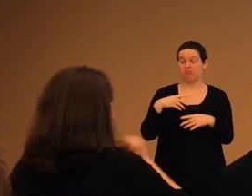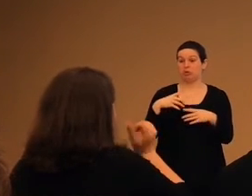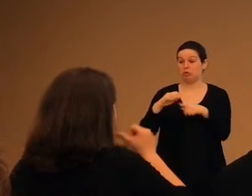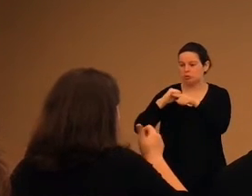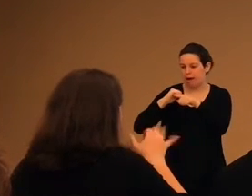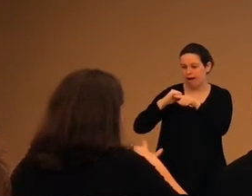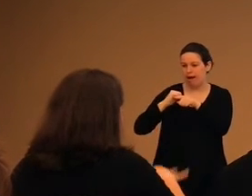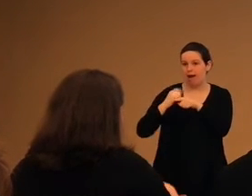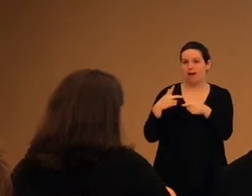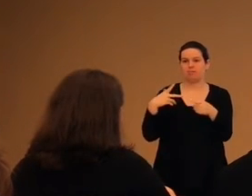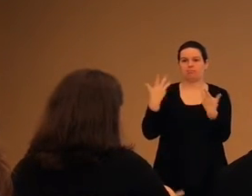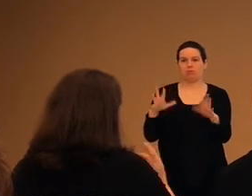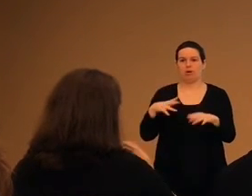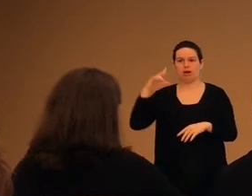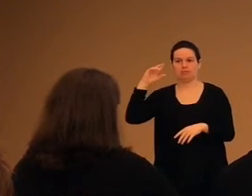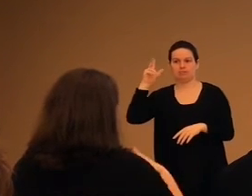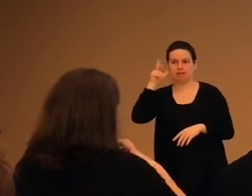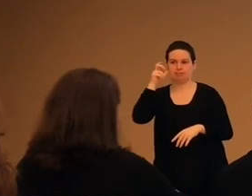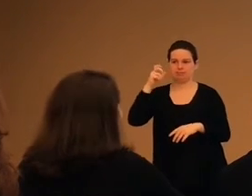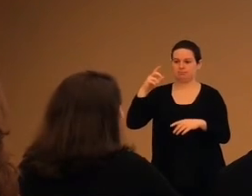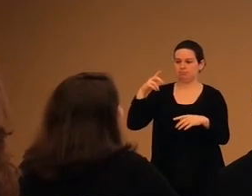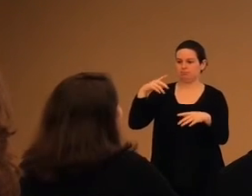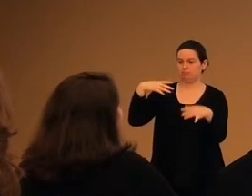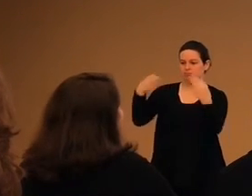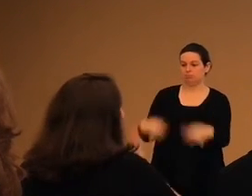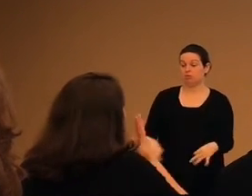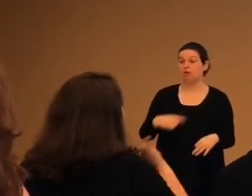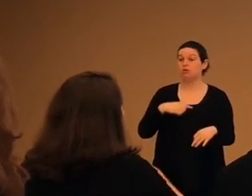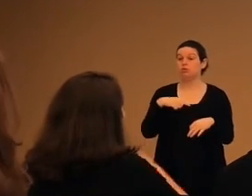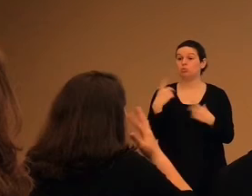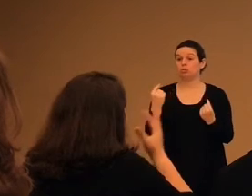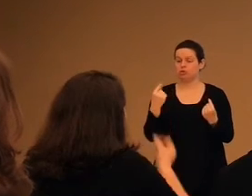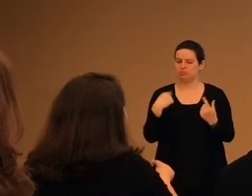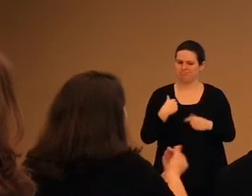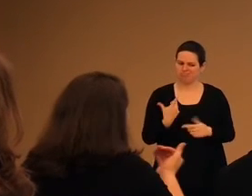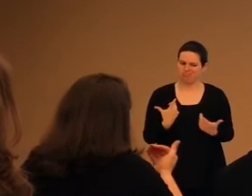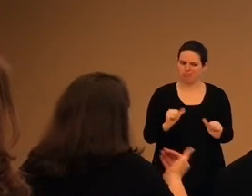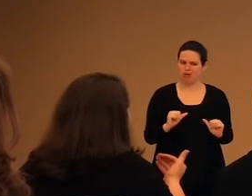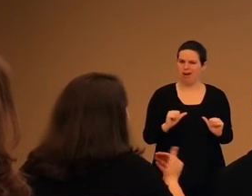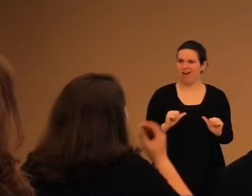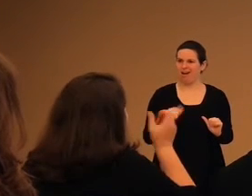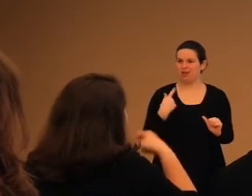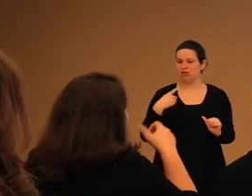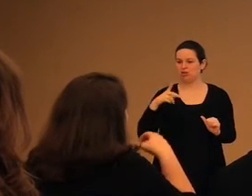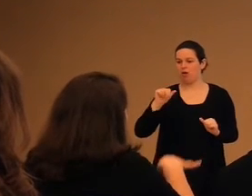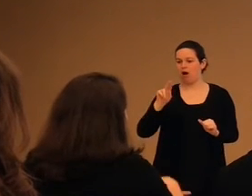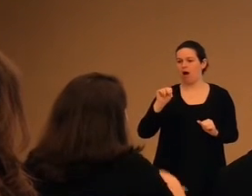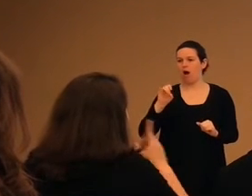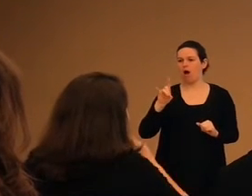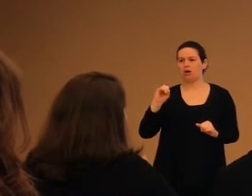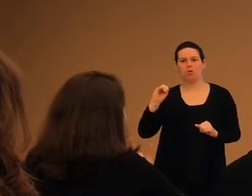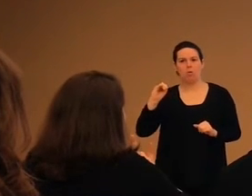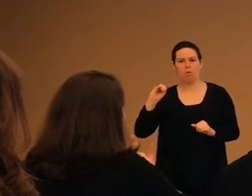On our committee we decided that we are going to take crack at doing audio description for the seven main photos in there